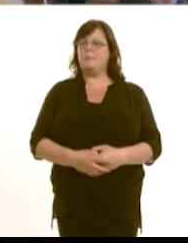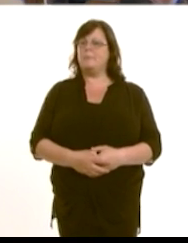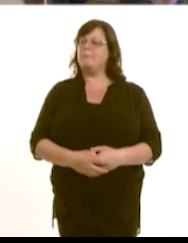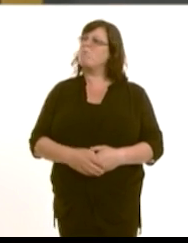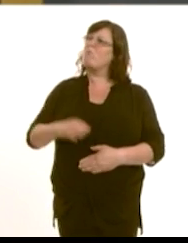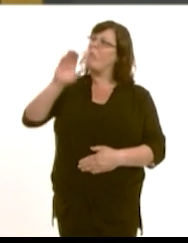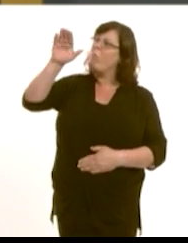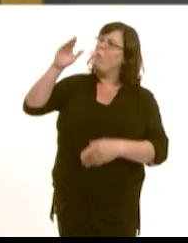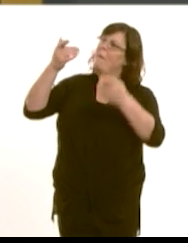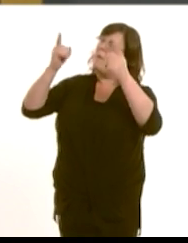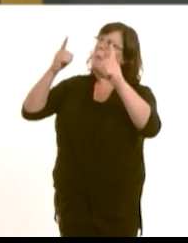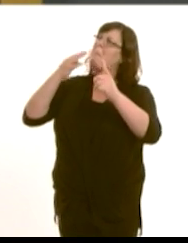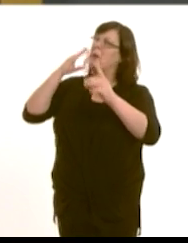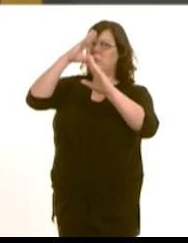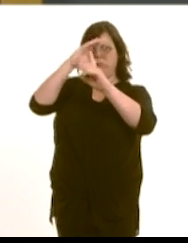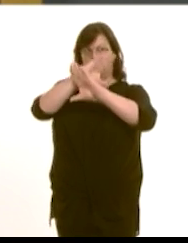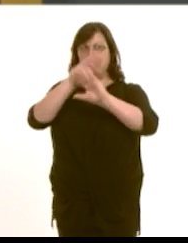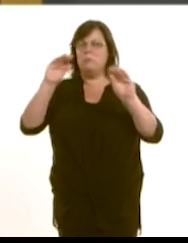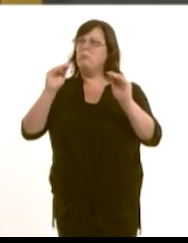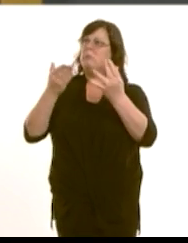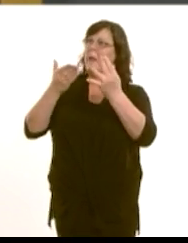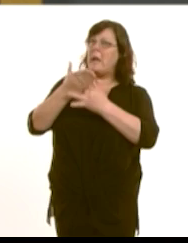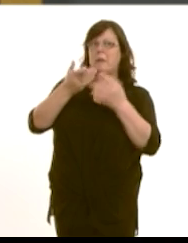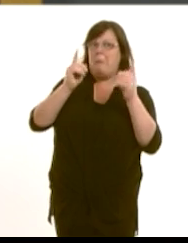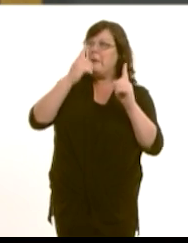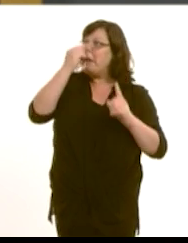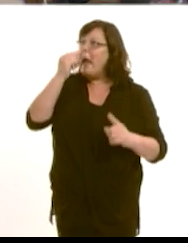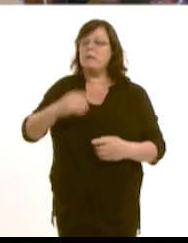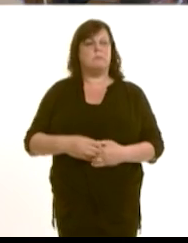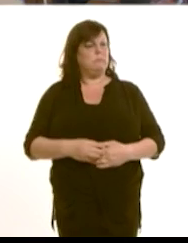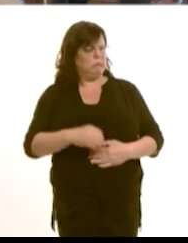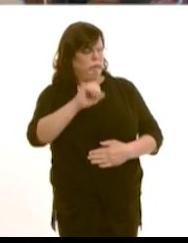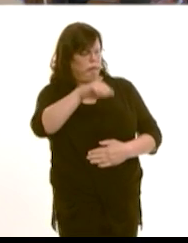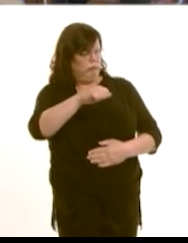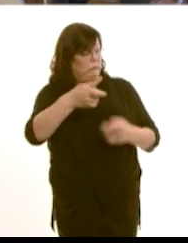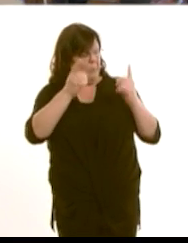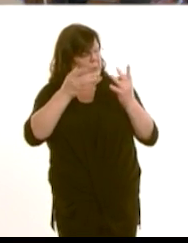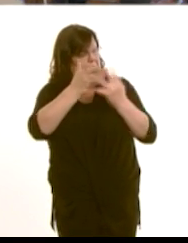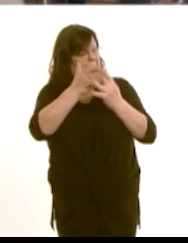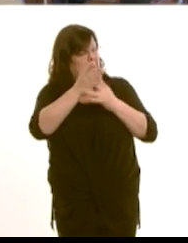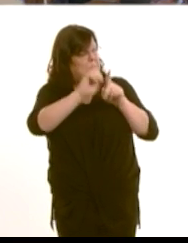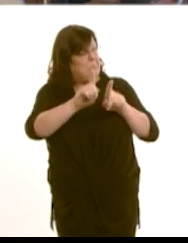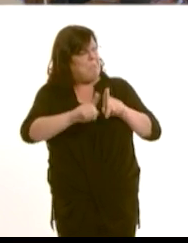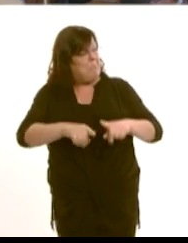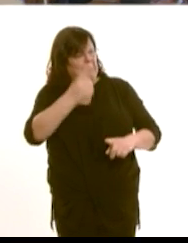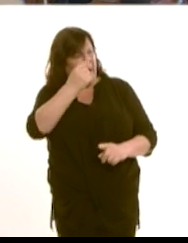Will the First Minister make a statement on access to Welsh Ministers? OAQ(5)0118(FM) Carwyn Jones: Ministers are accessible in a variety of ways.